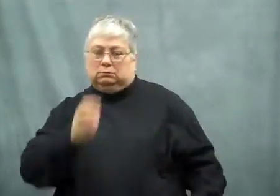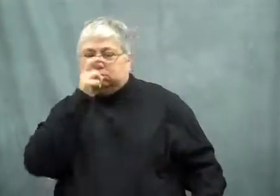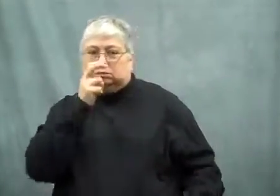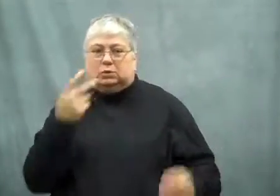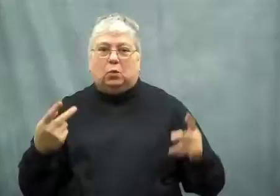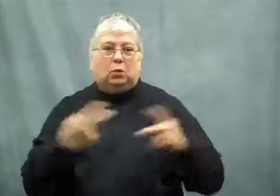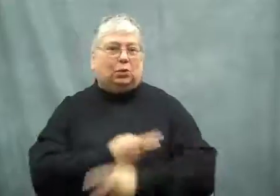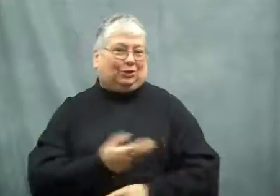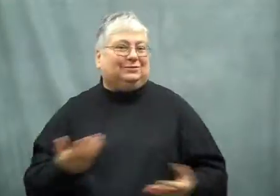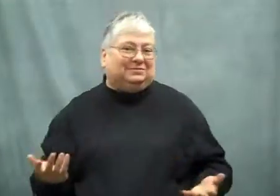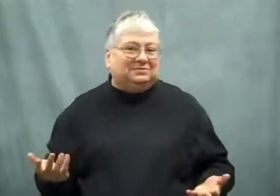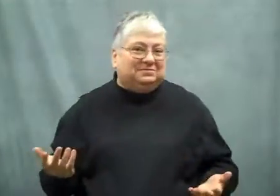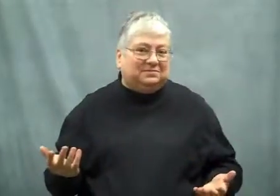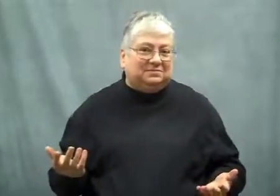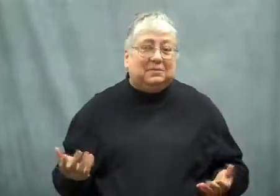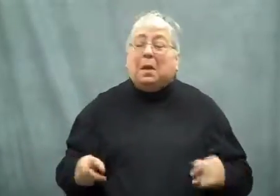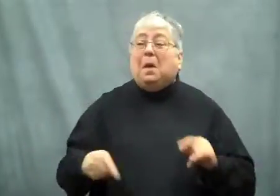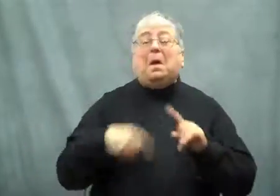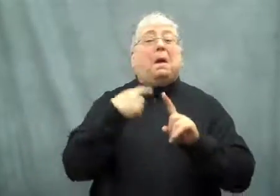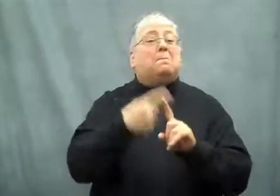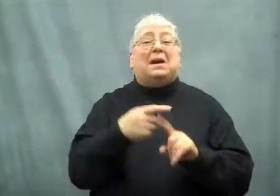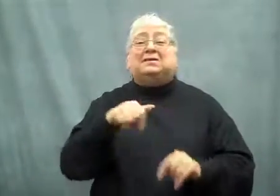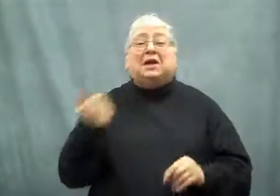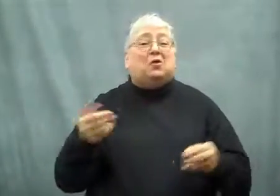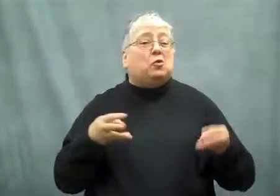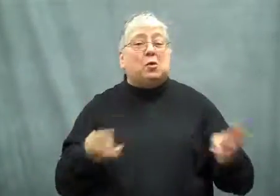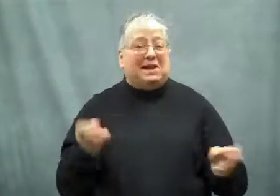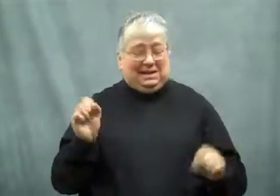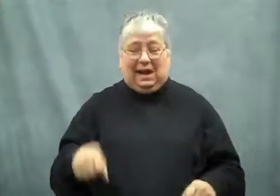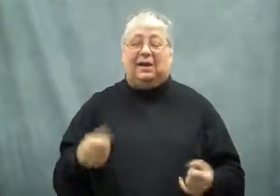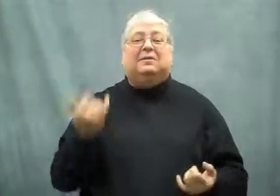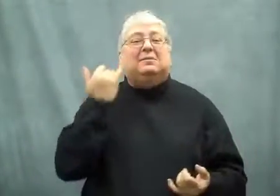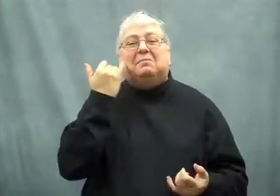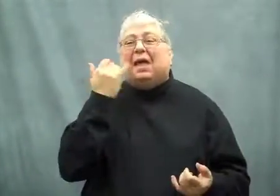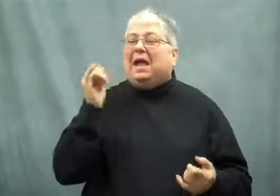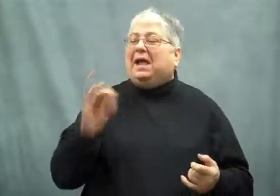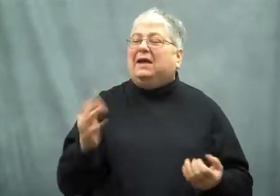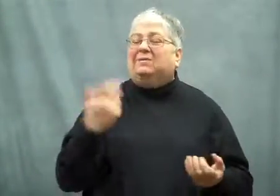The law is much stricter.